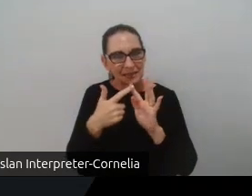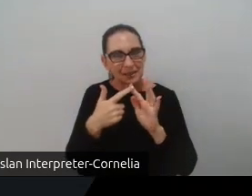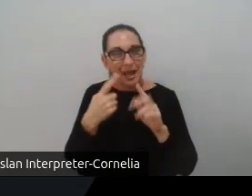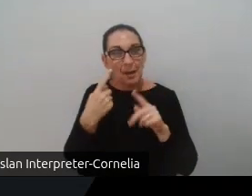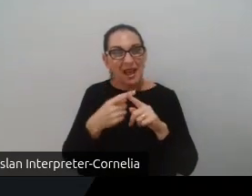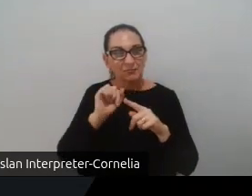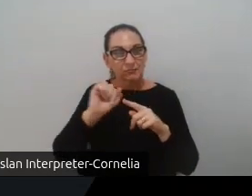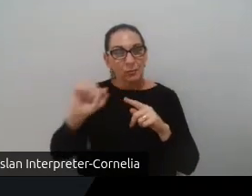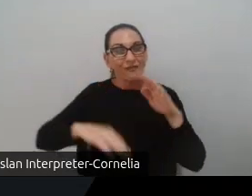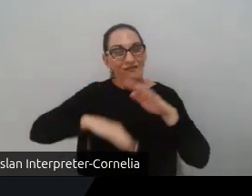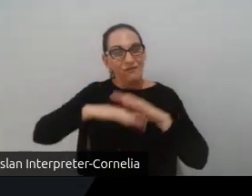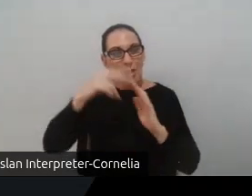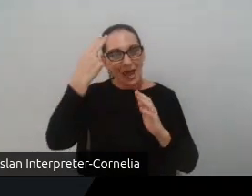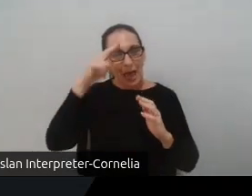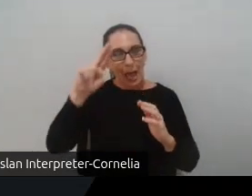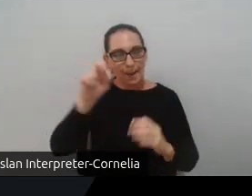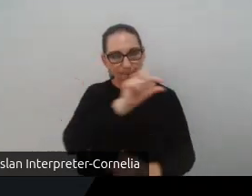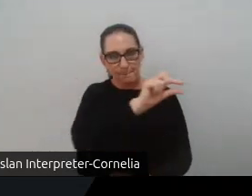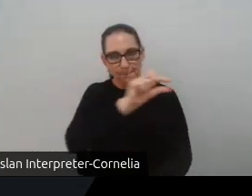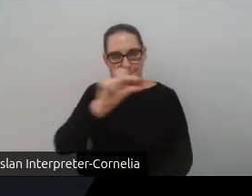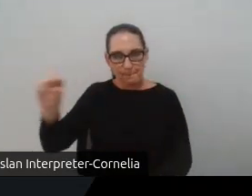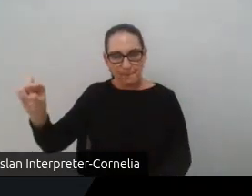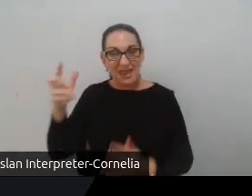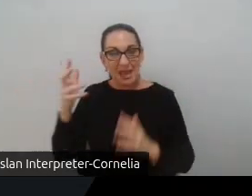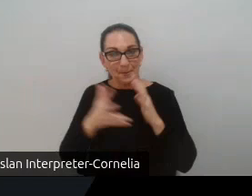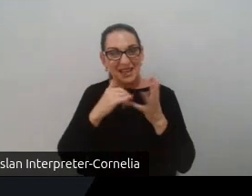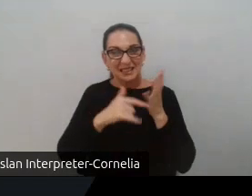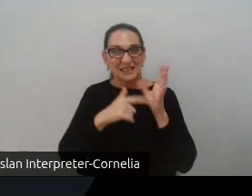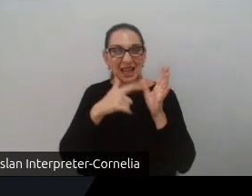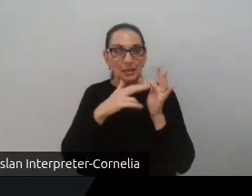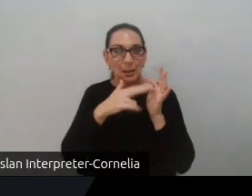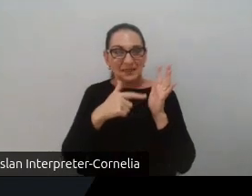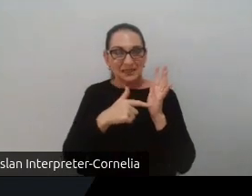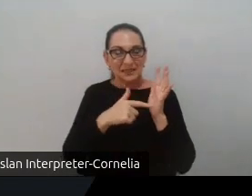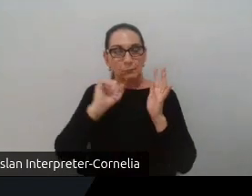just to make it clear that this belongs to her application should those pages be lost and they're